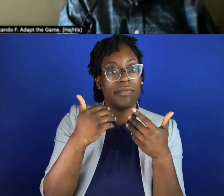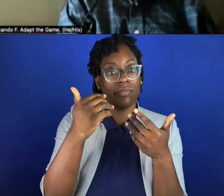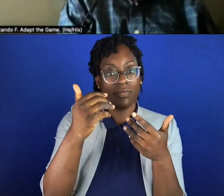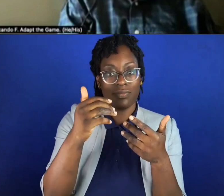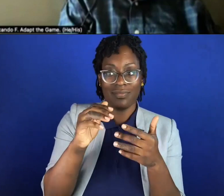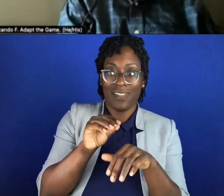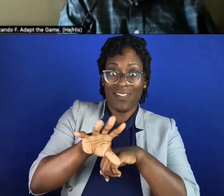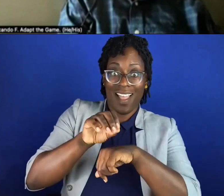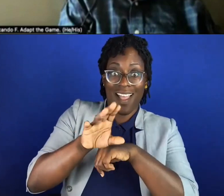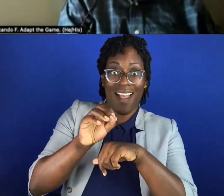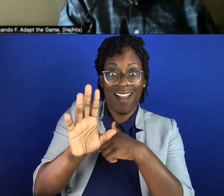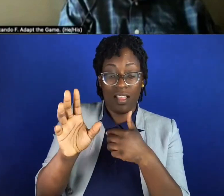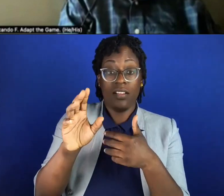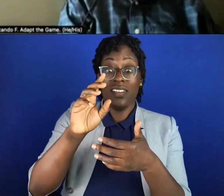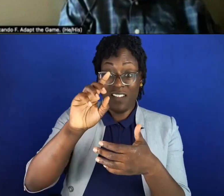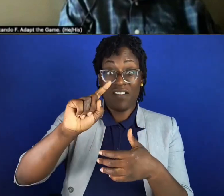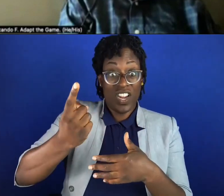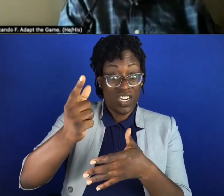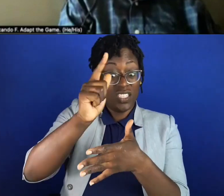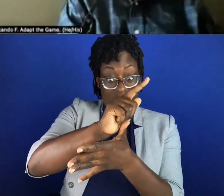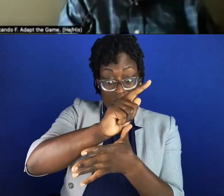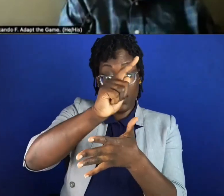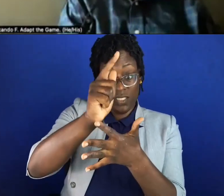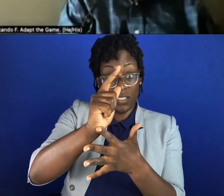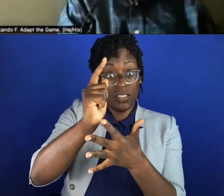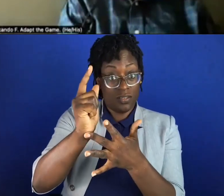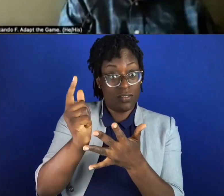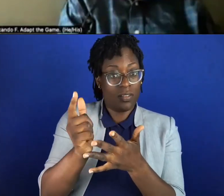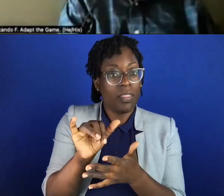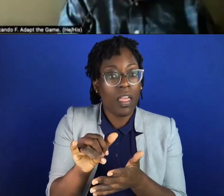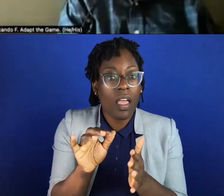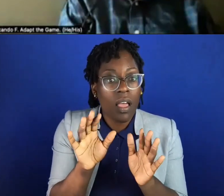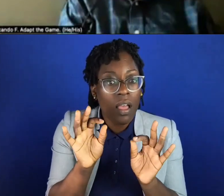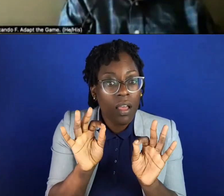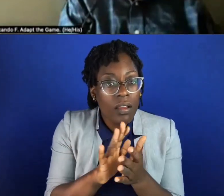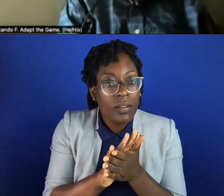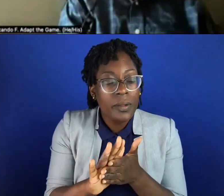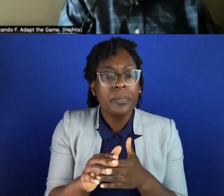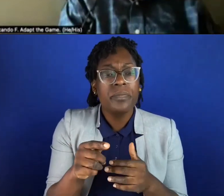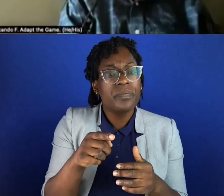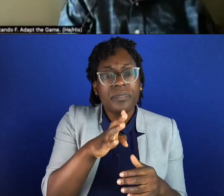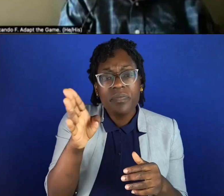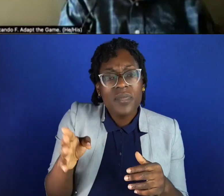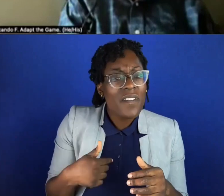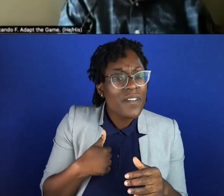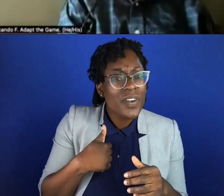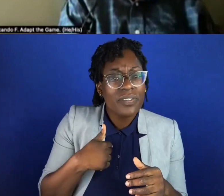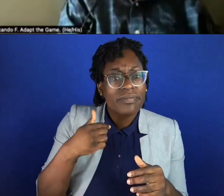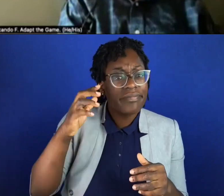I have never actually heard of the who what and why and applying that in introducing yourself